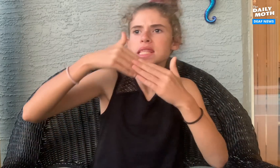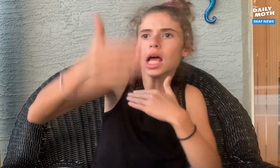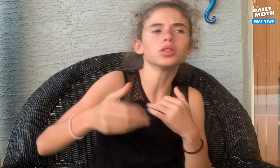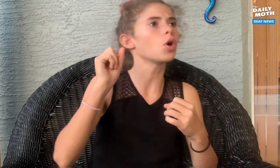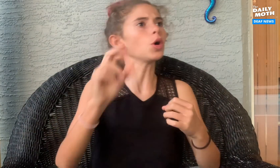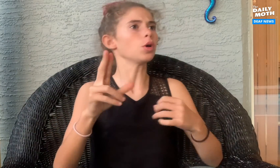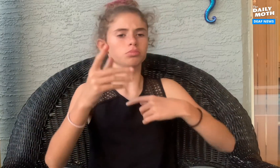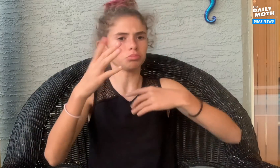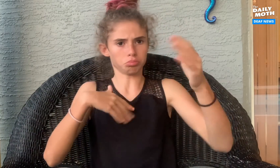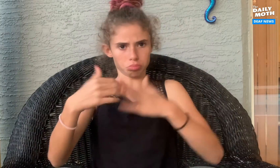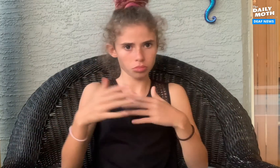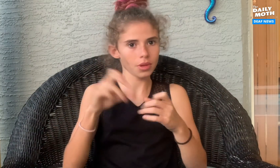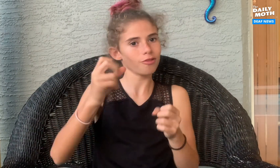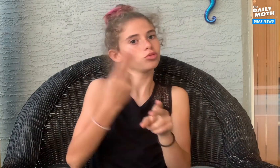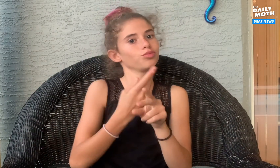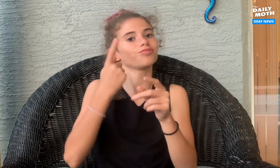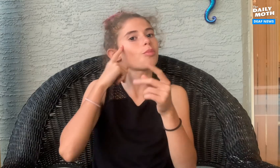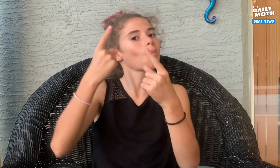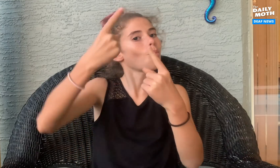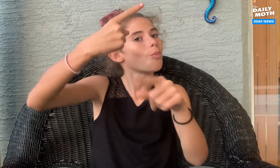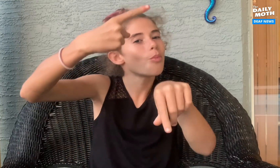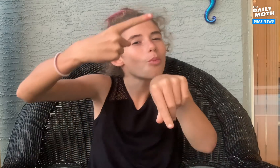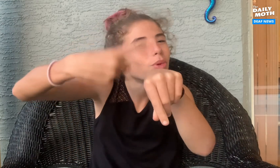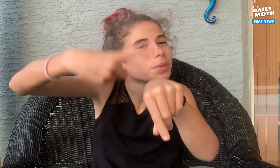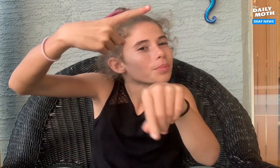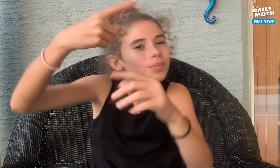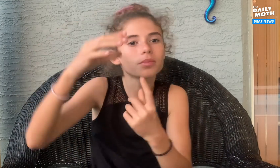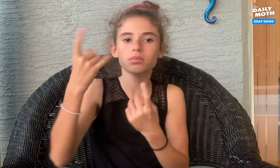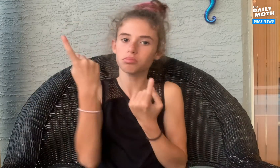want for only Bloomberg or Bernie to be left -